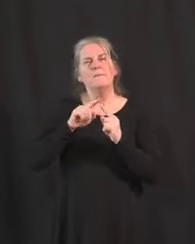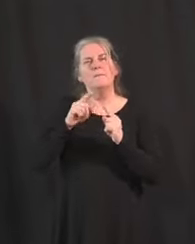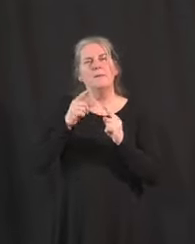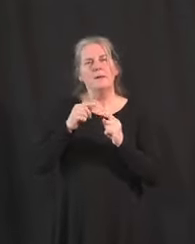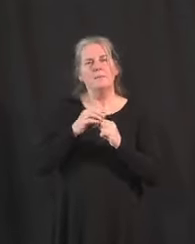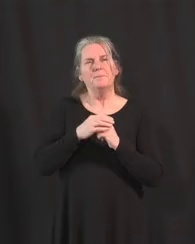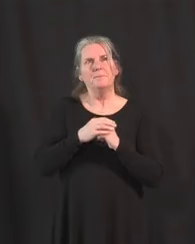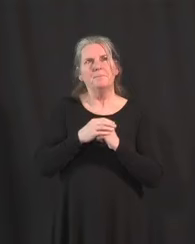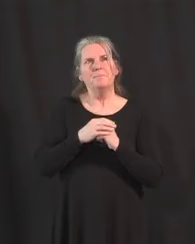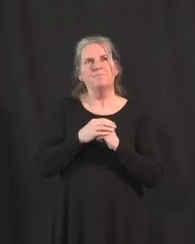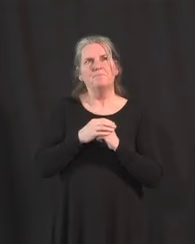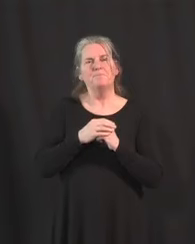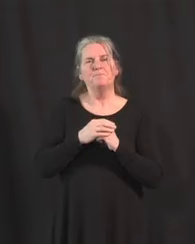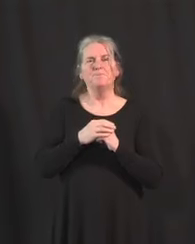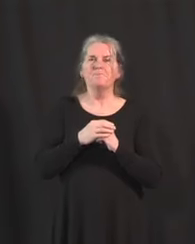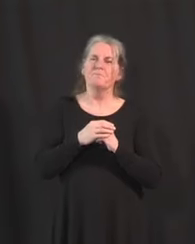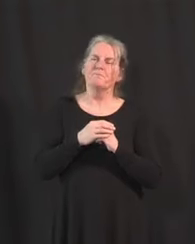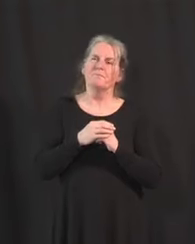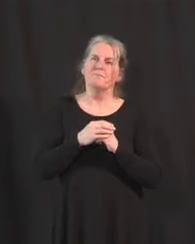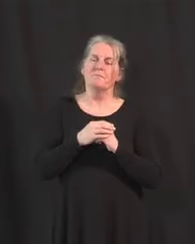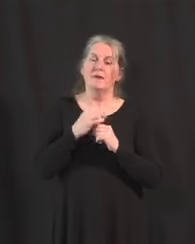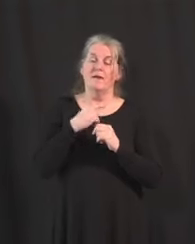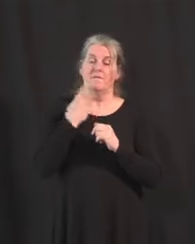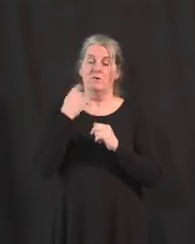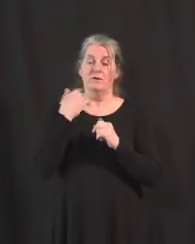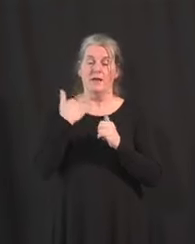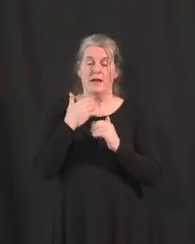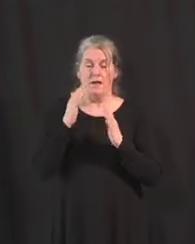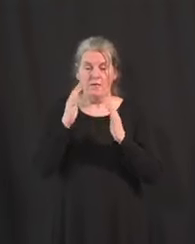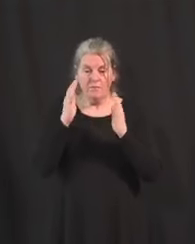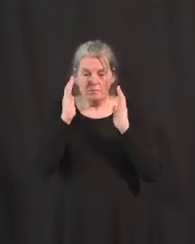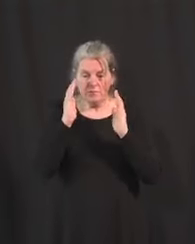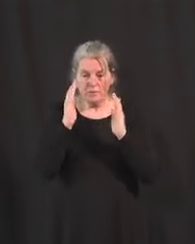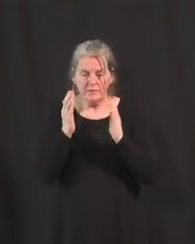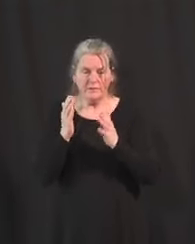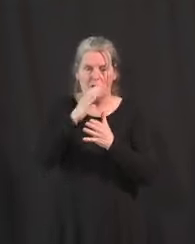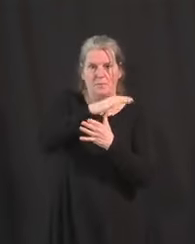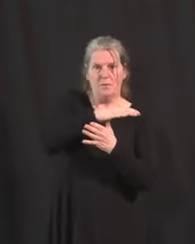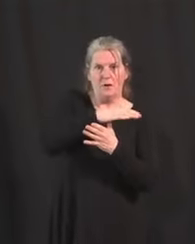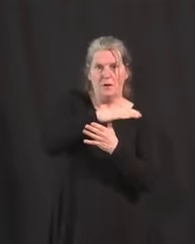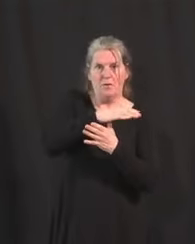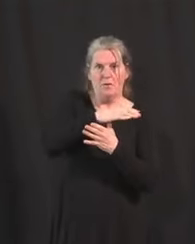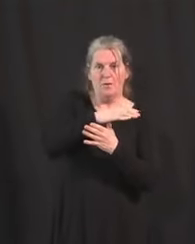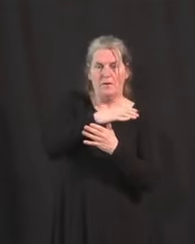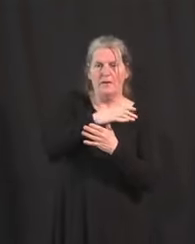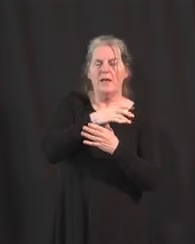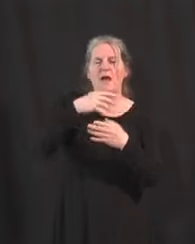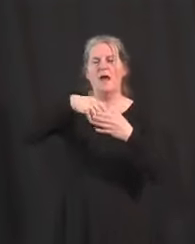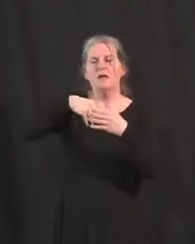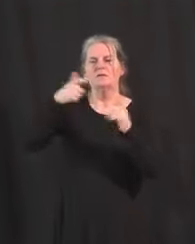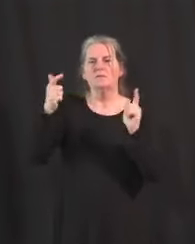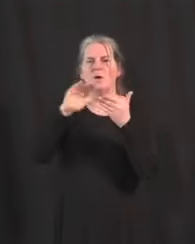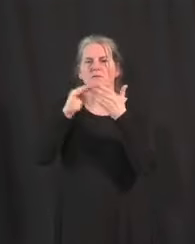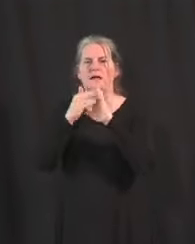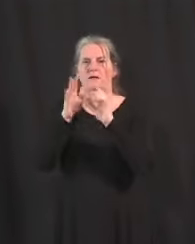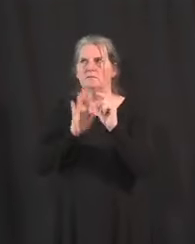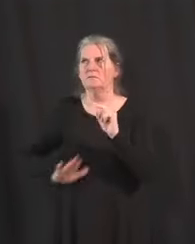SAY OUR FOCUS FOR THE MOMENT IS ON PRIORITY POPULATIONS INCLUDING RURAL POPULATIONS. WHILE NOT STRICTLY CHANGING THE